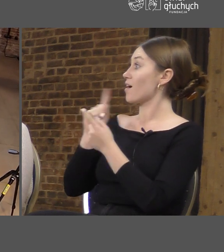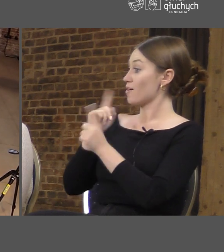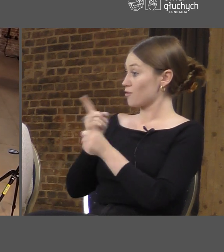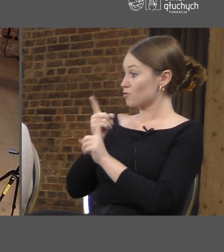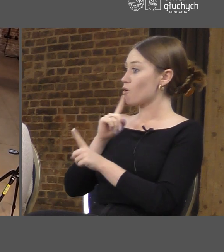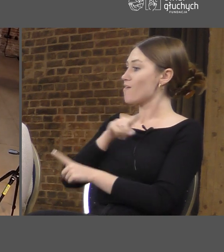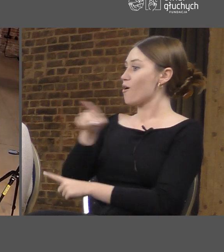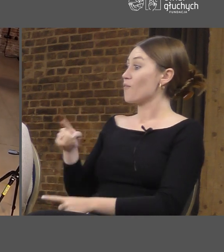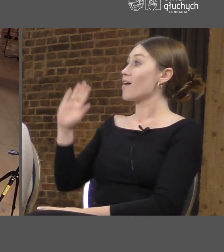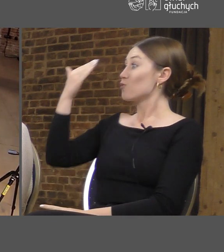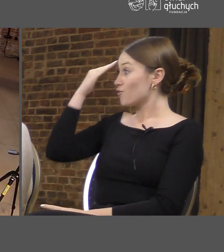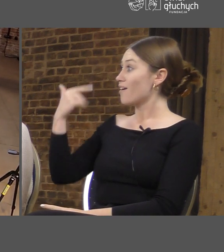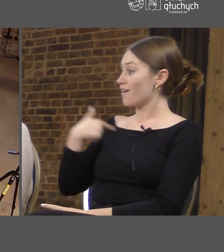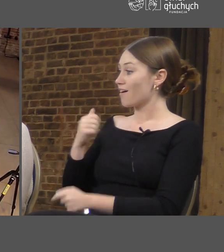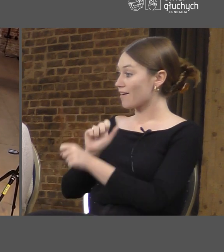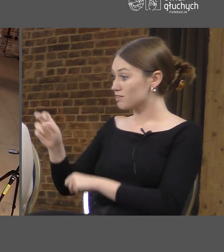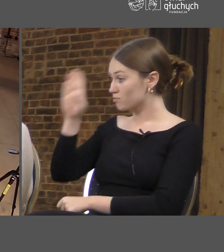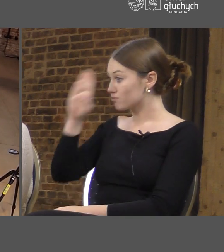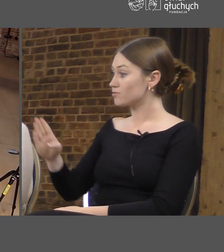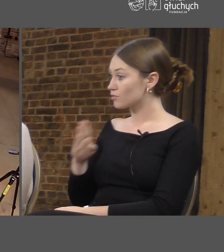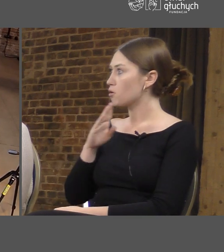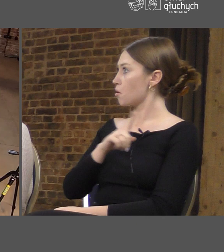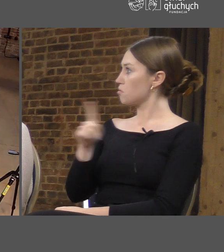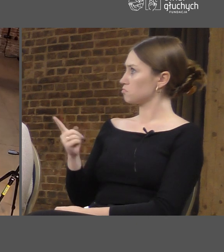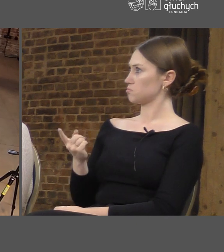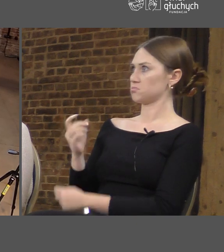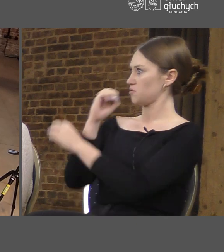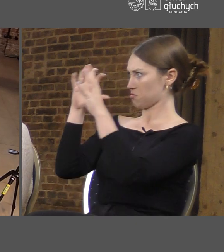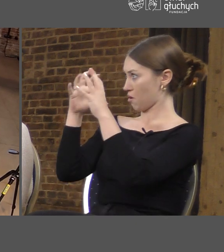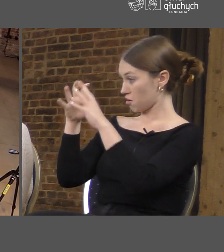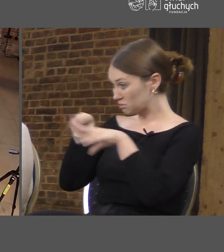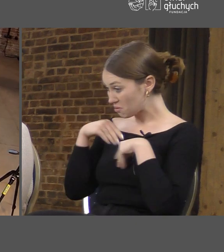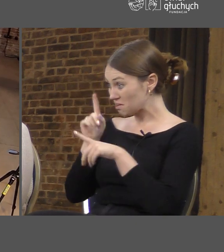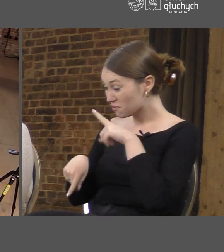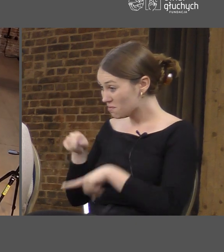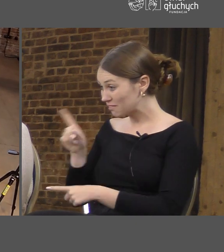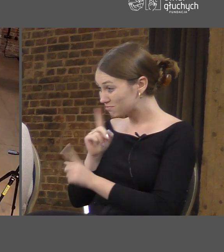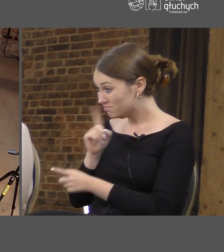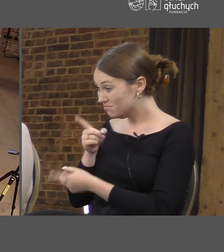they find out that I have a hearing impairment. And they are very surprised that you can talk to me normally and so on.